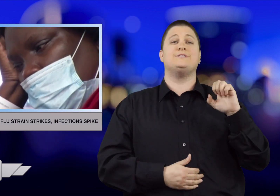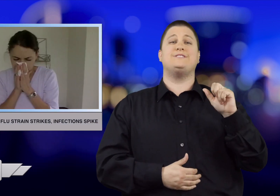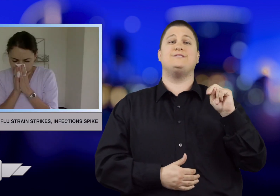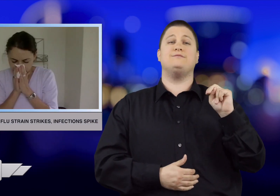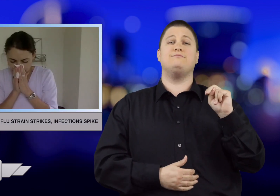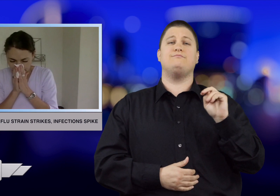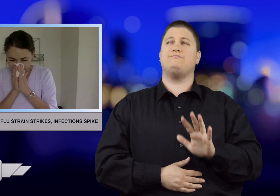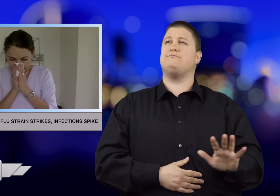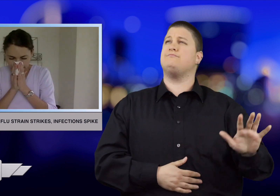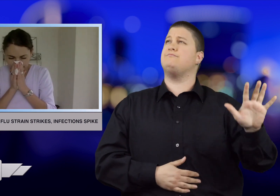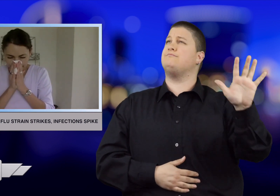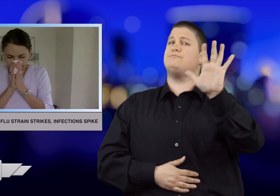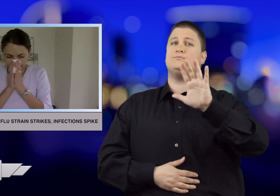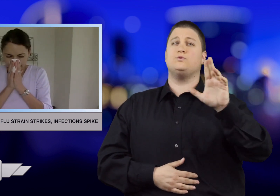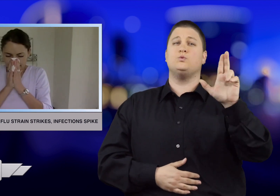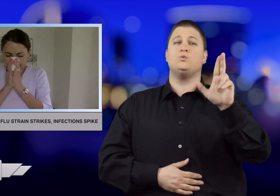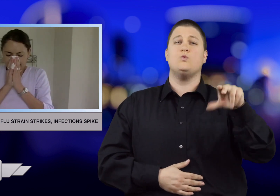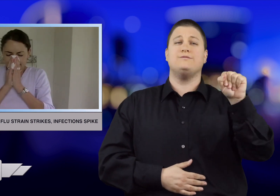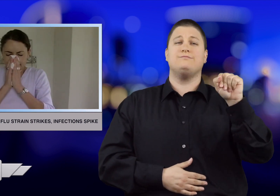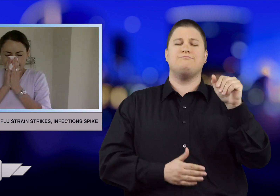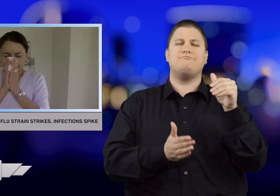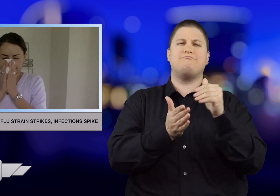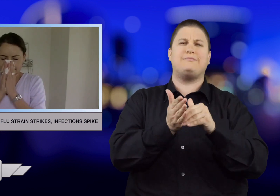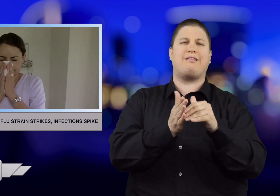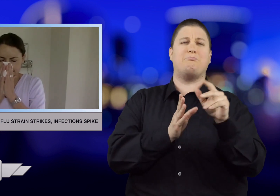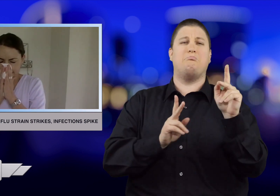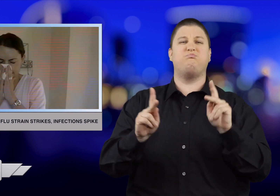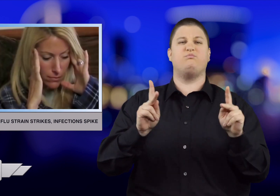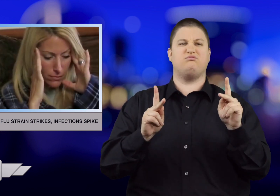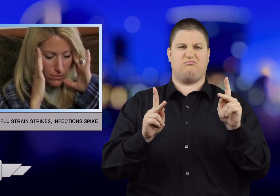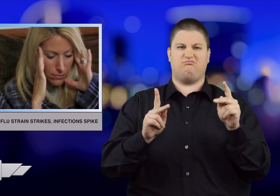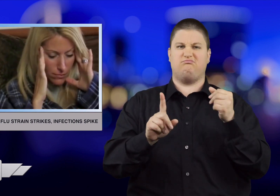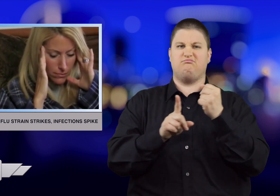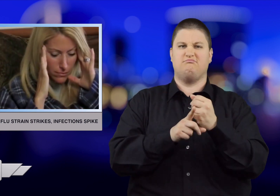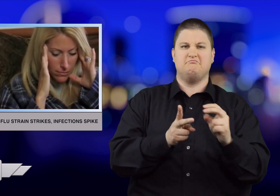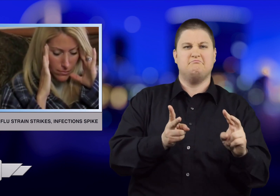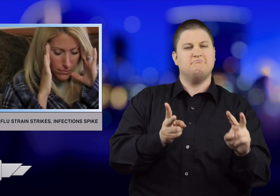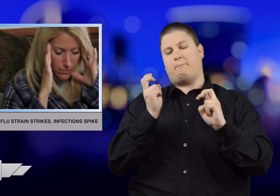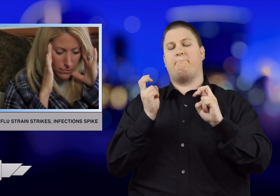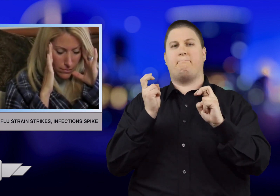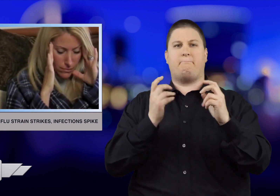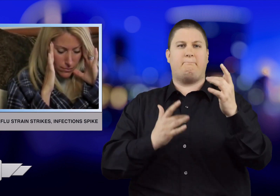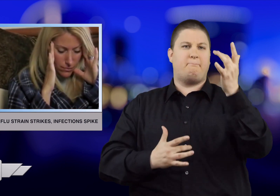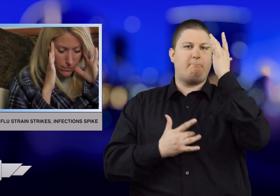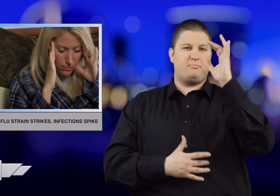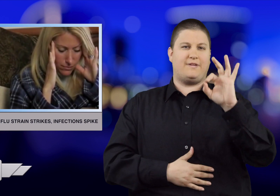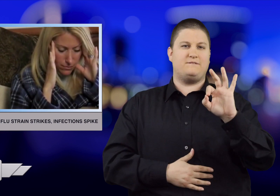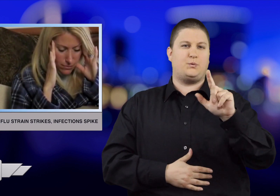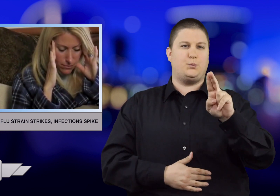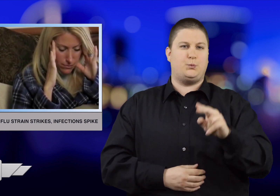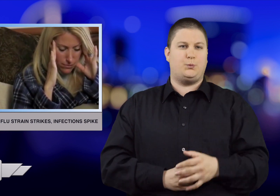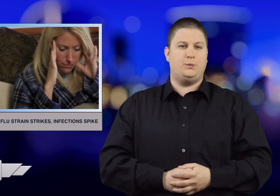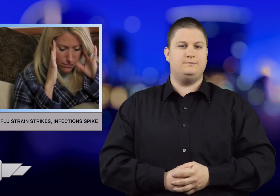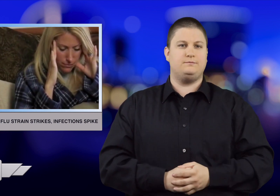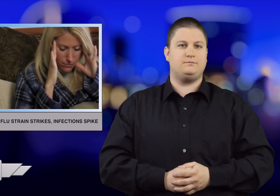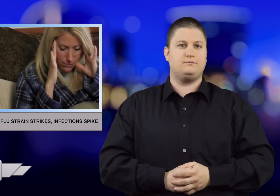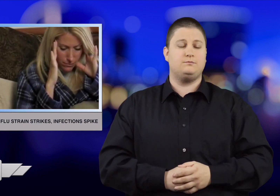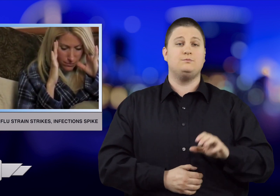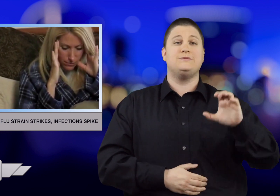The flu has infected millions of people across the country this season.